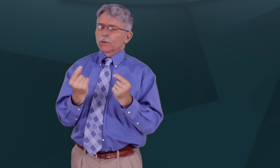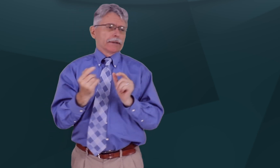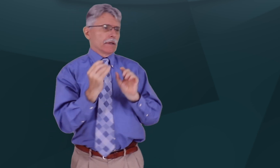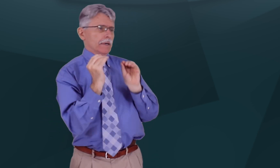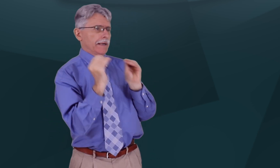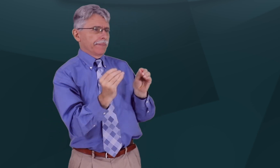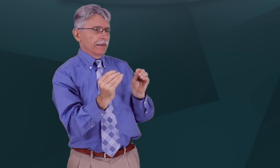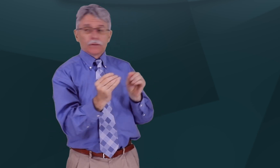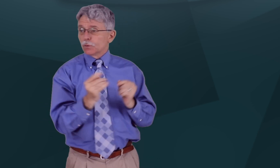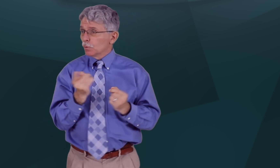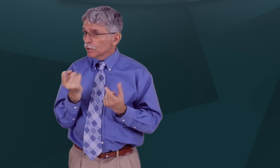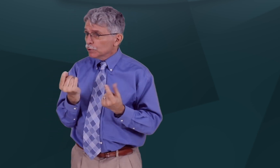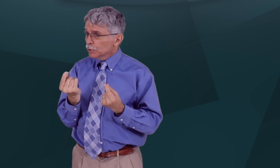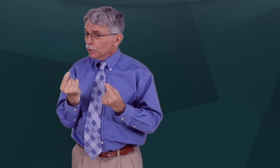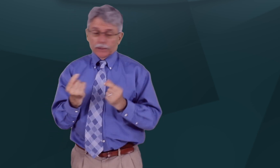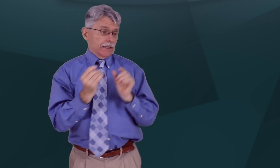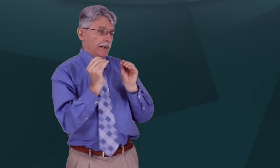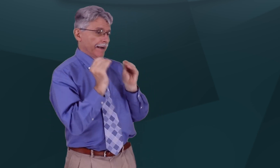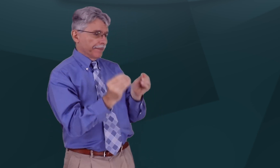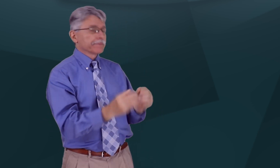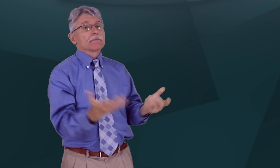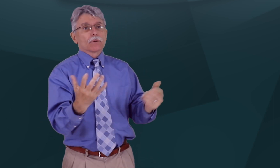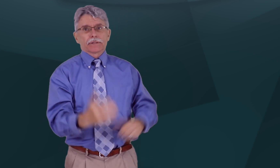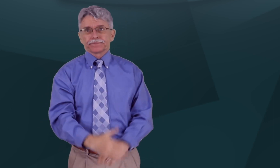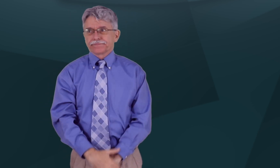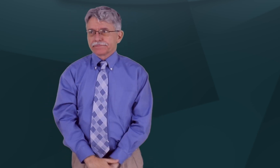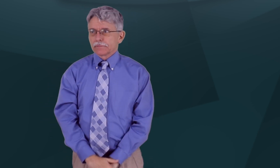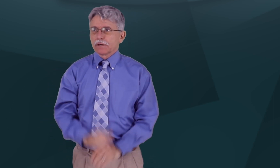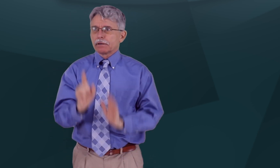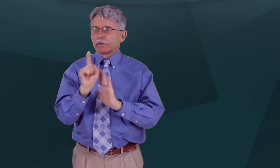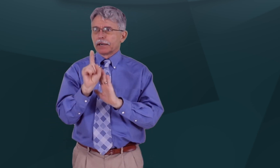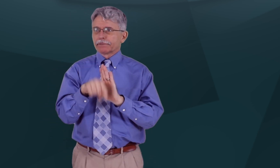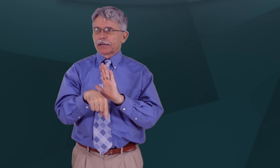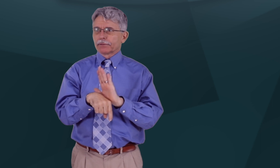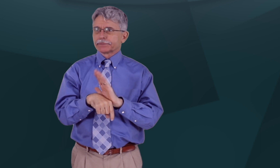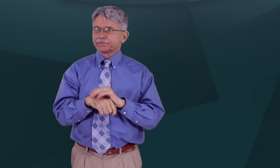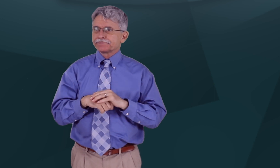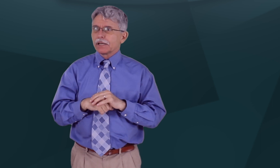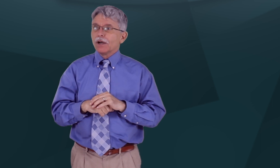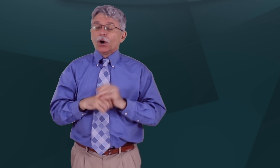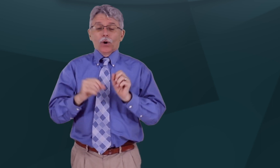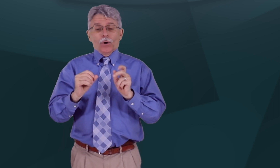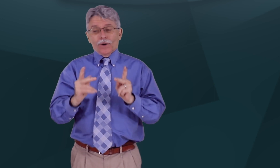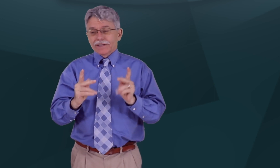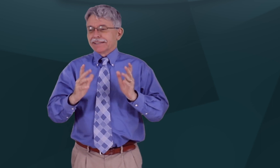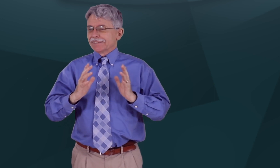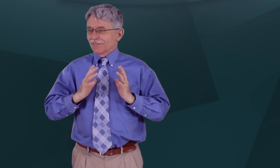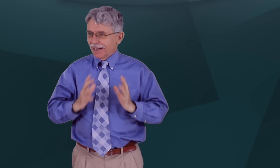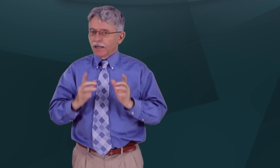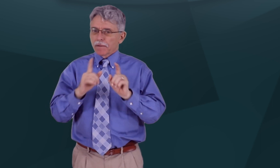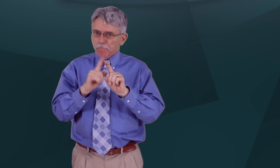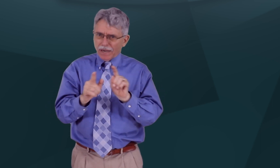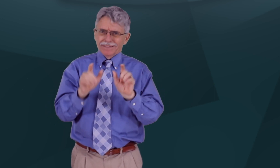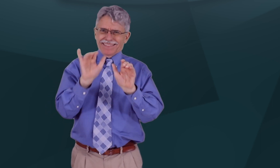Nothing. What are you doing? Nothing. Okay. For a half an hour, they'd talk about nothing. All right.